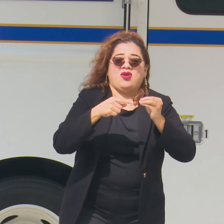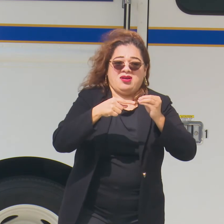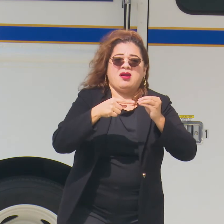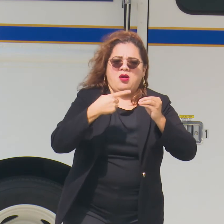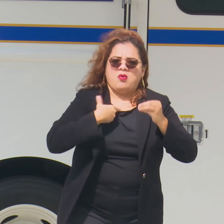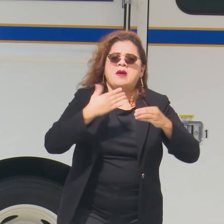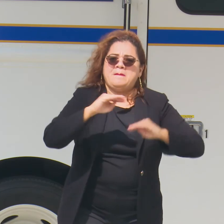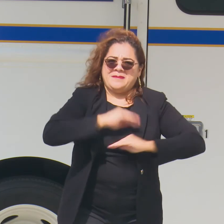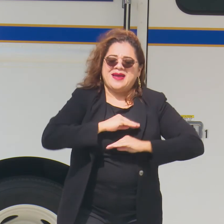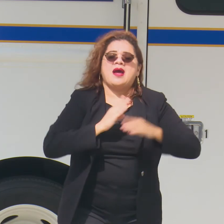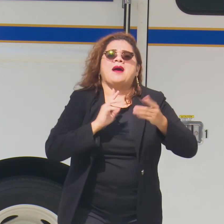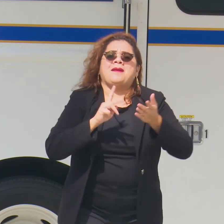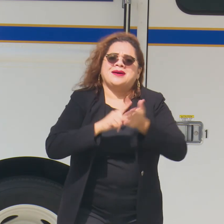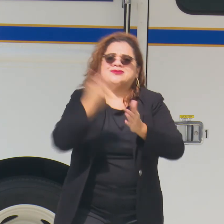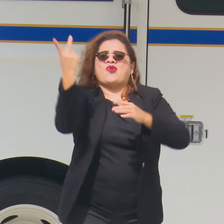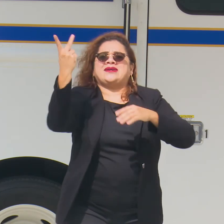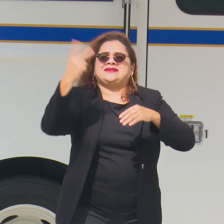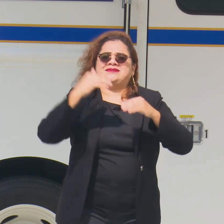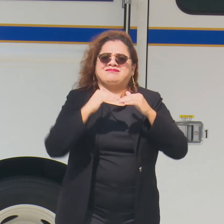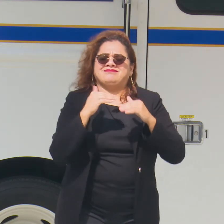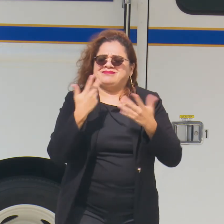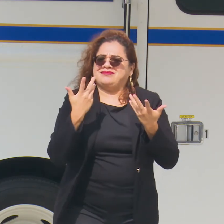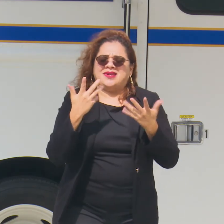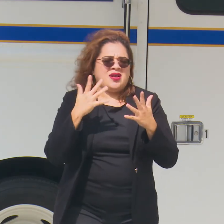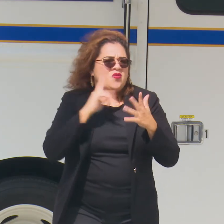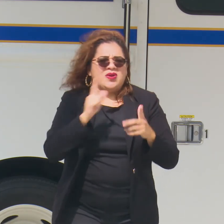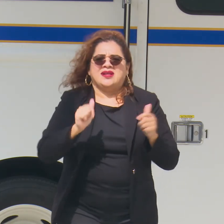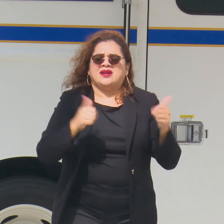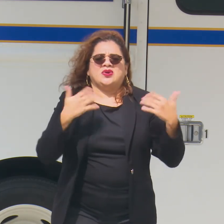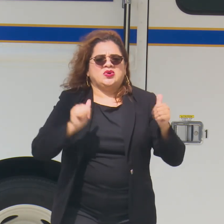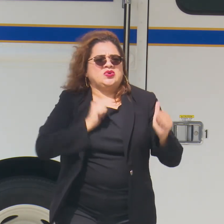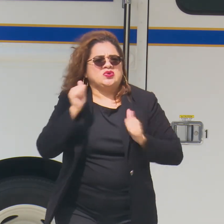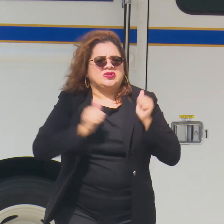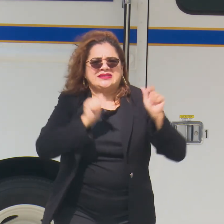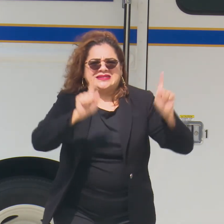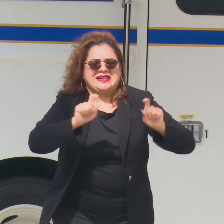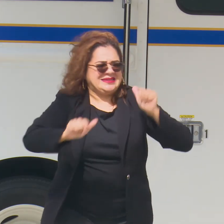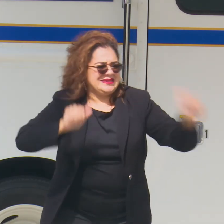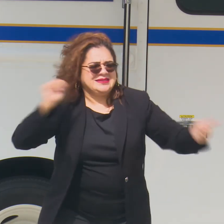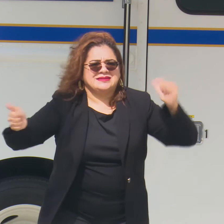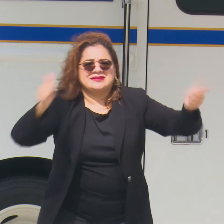the city of Long Beach. So we had, we had very aggressive testing sites and testing sites all across the city.